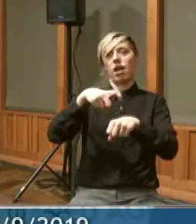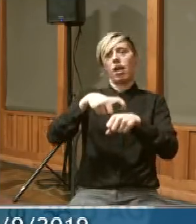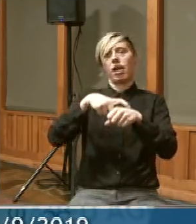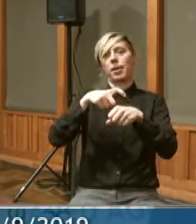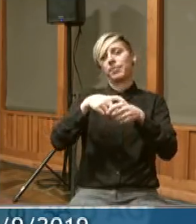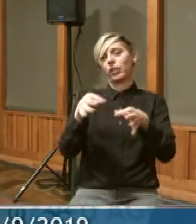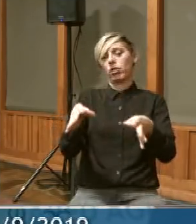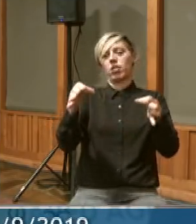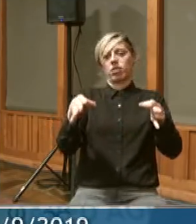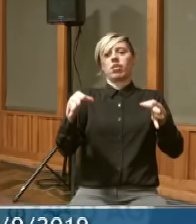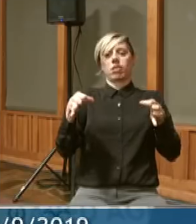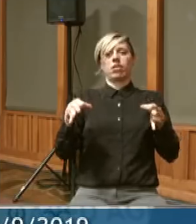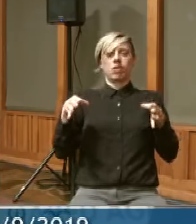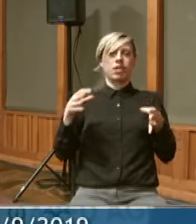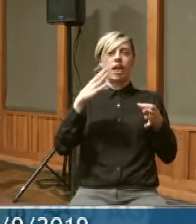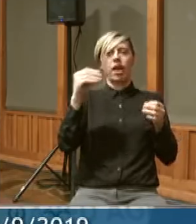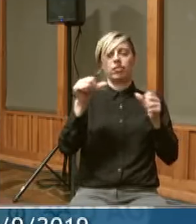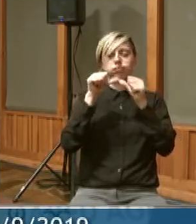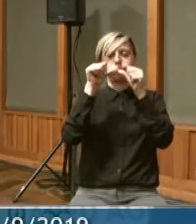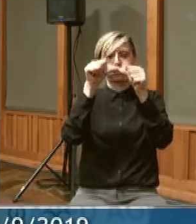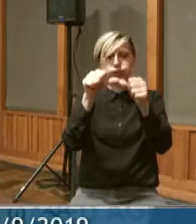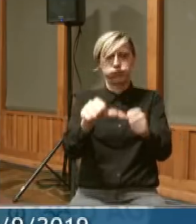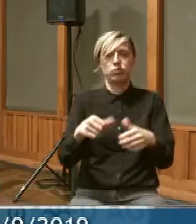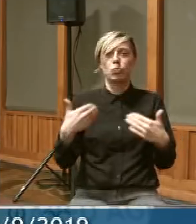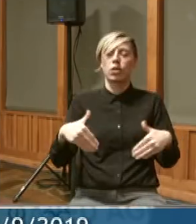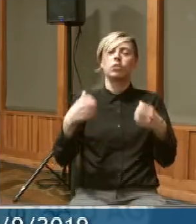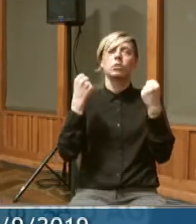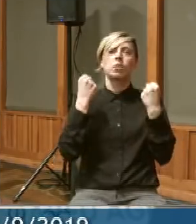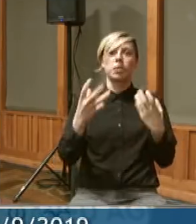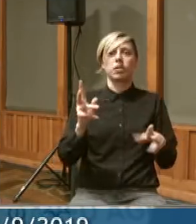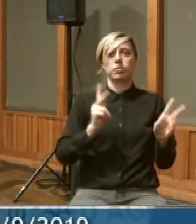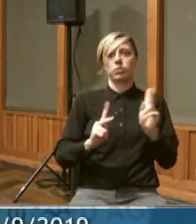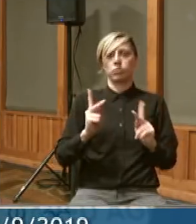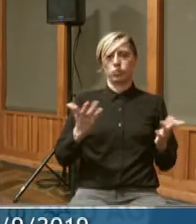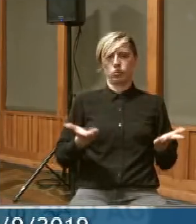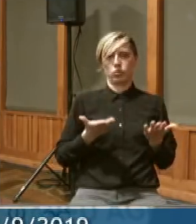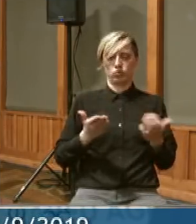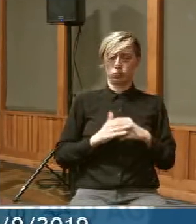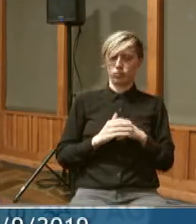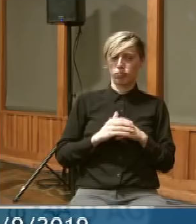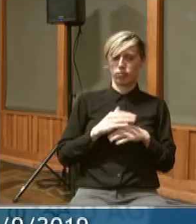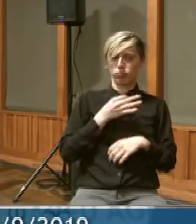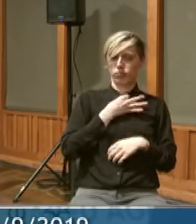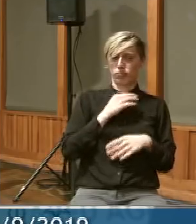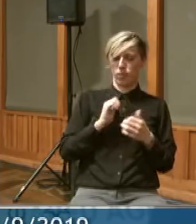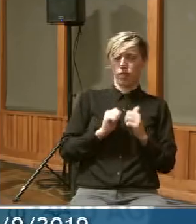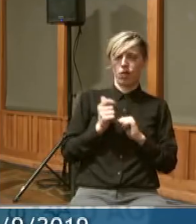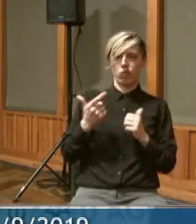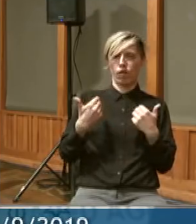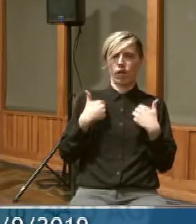LAST FOUR YEARS THE TRAFFIC HAS GOTTEN PROGRESSIVELY WORSE. YOU KNOW THAT. RUSH HOUR STARTS EARLIER AND ENDS LATER AND IT'S NOT GETTING ANY BETTER.